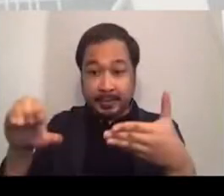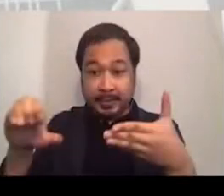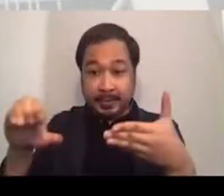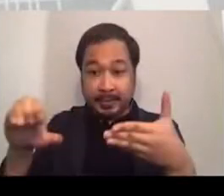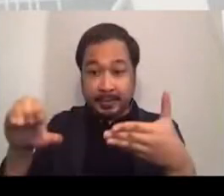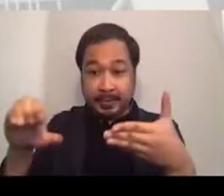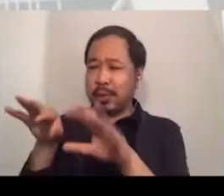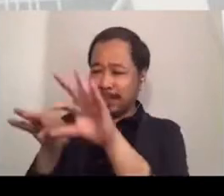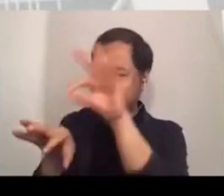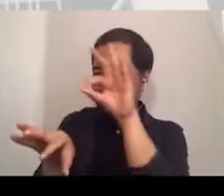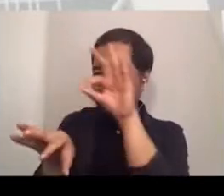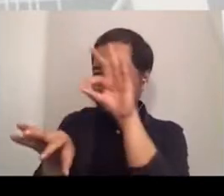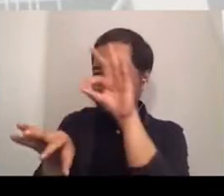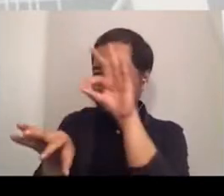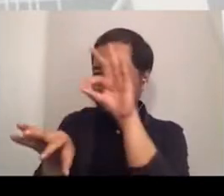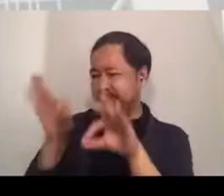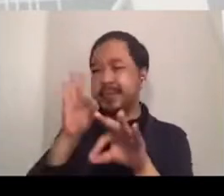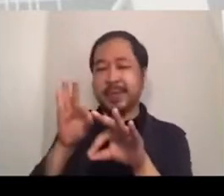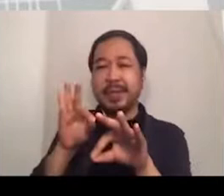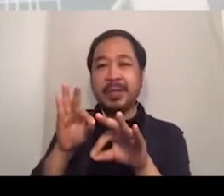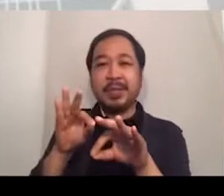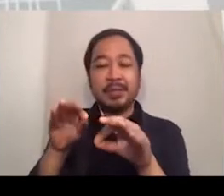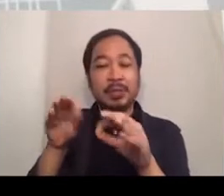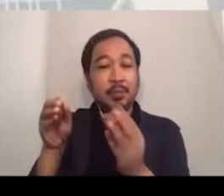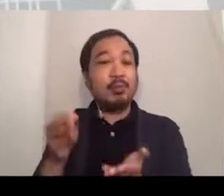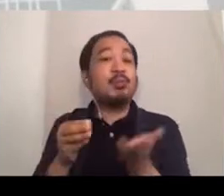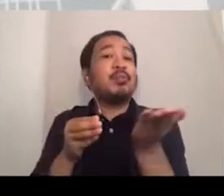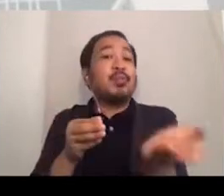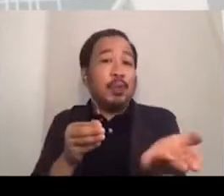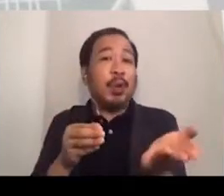We hope to get to all of the questions, if we don't,